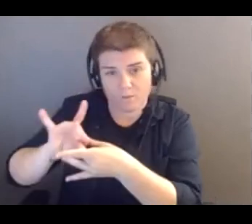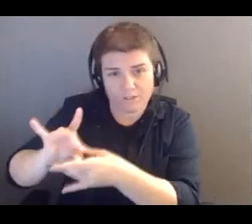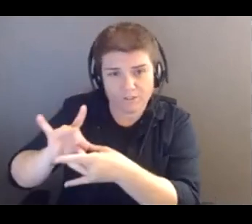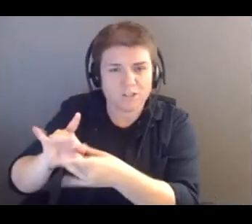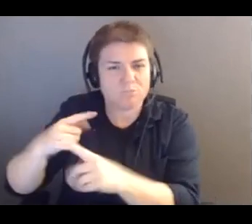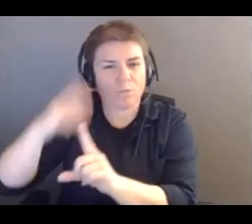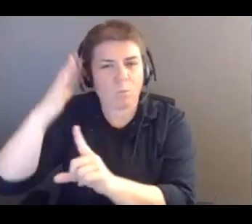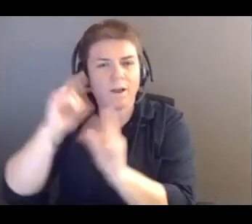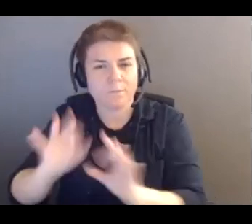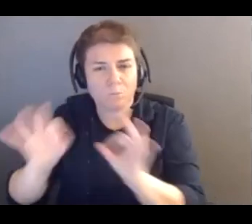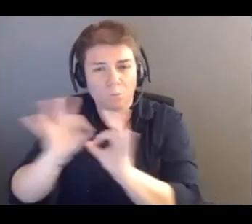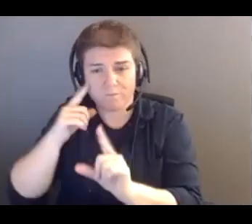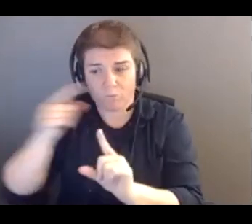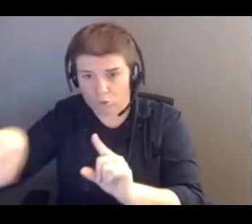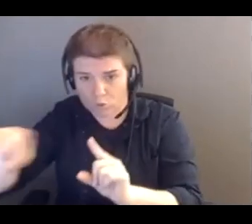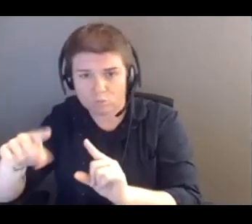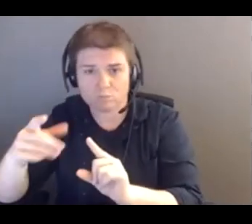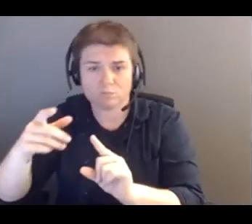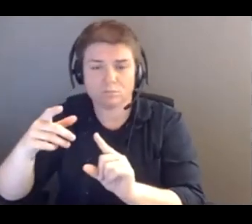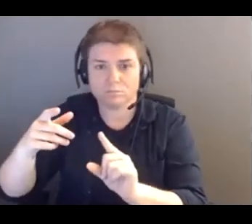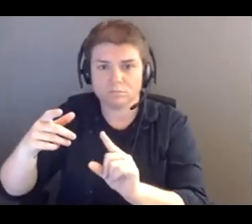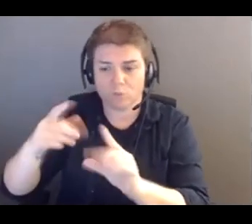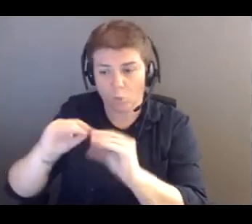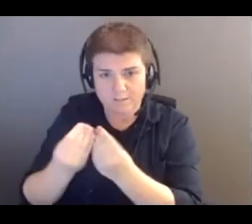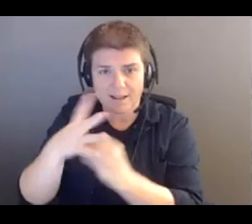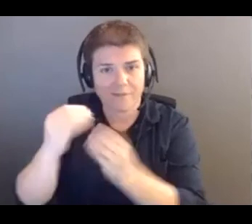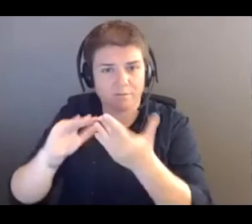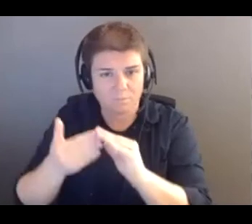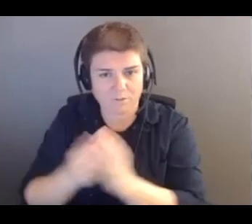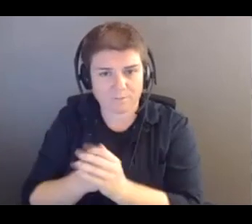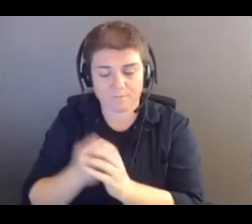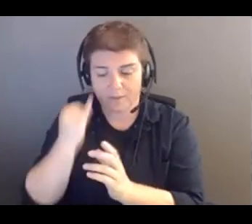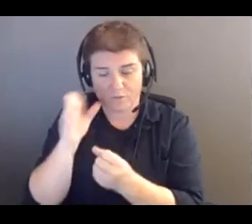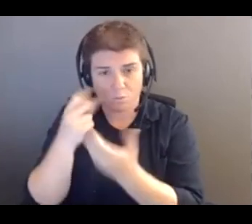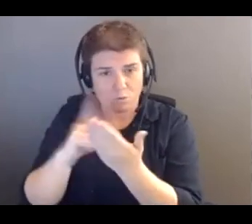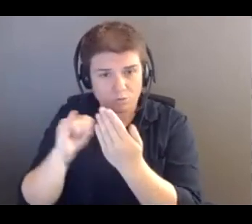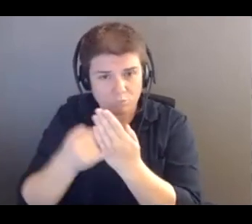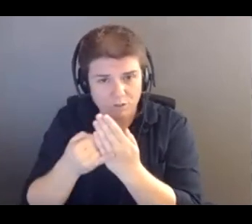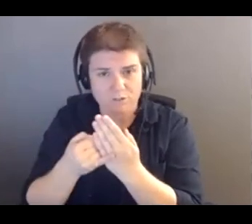to you and those communities. If your proposed project intends to make work about, with or